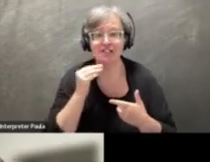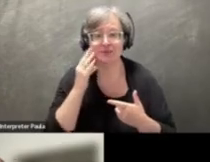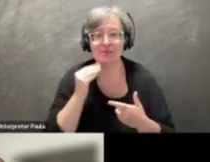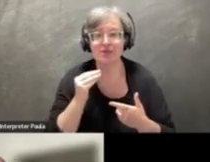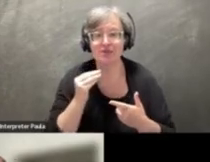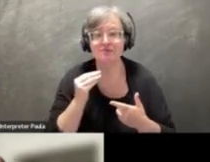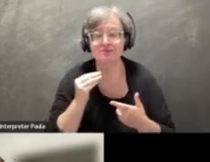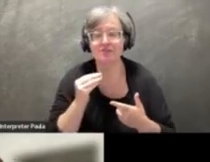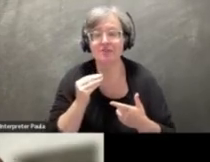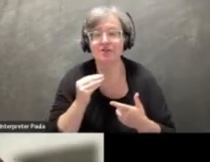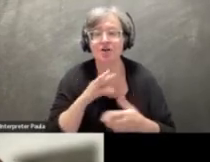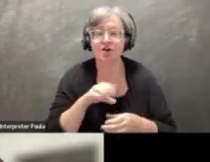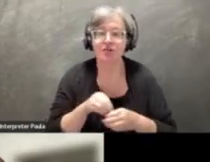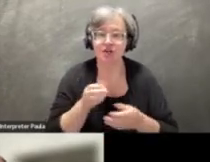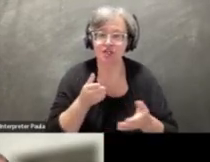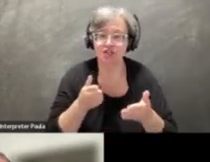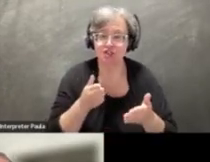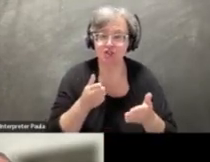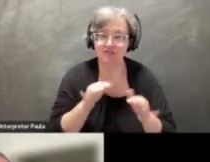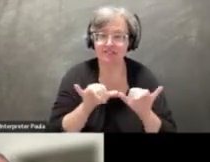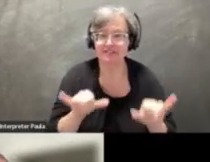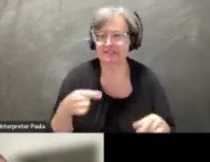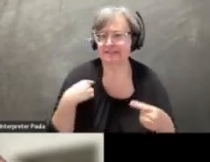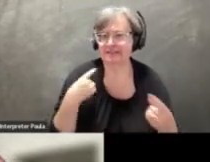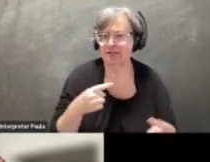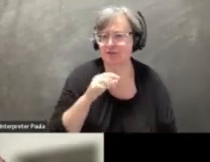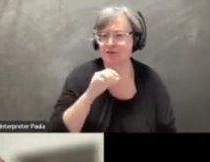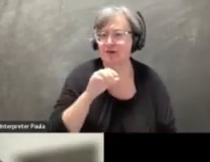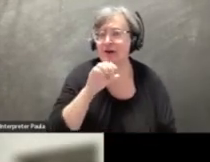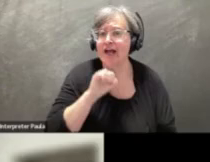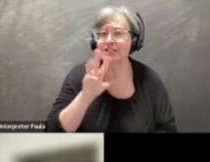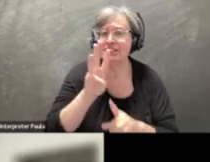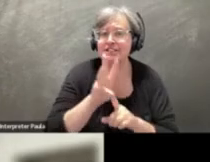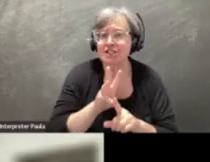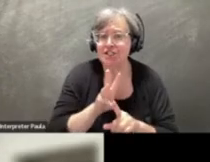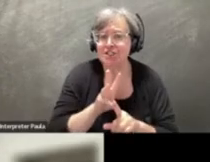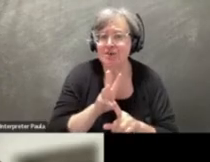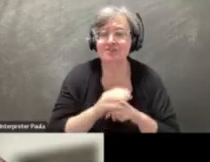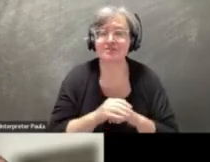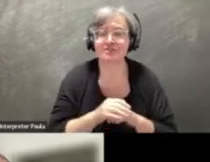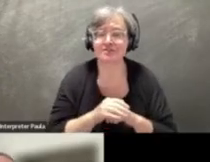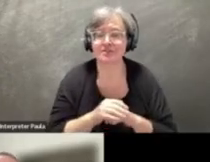service system since I was six months old, and also worked in